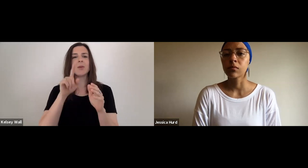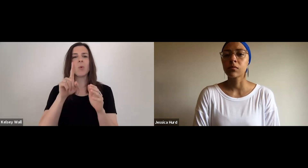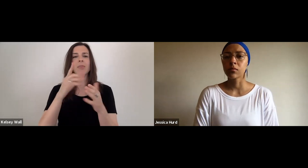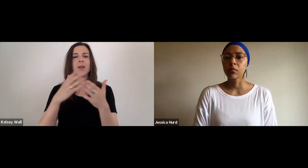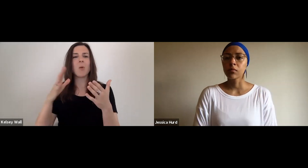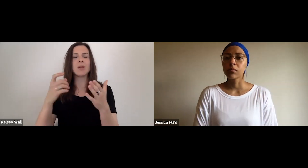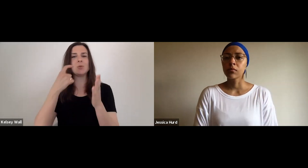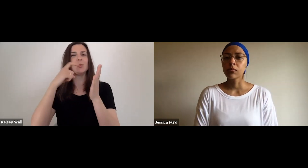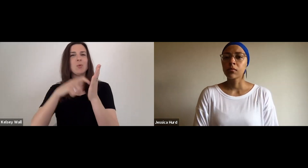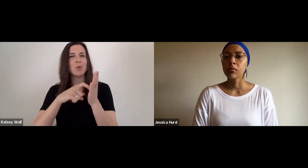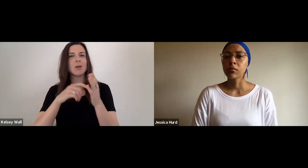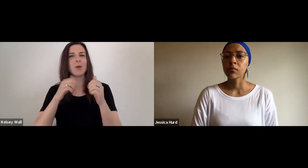of wanting to do anything.